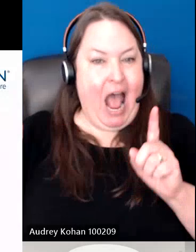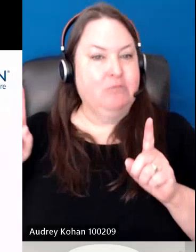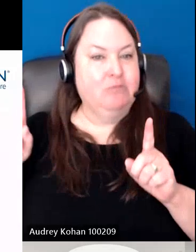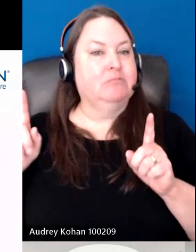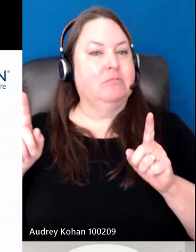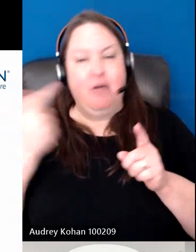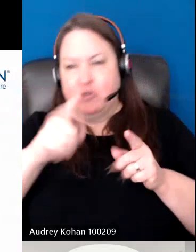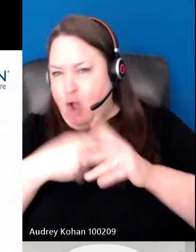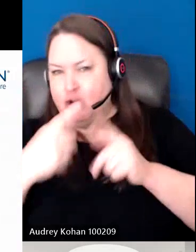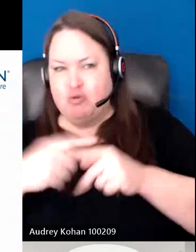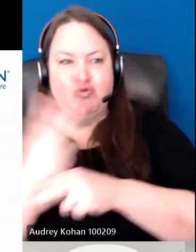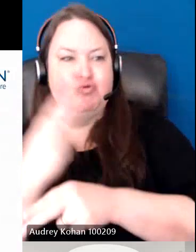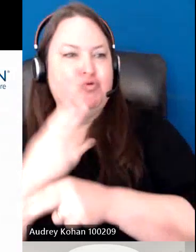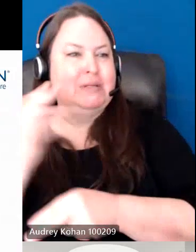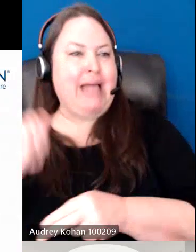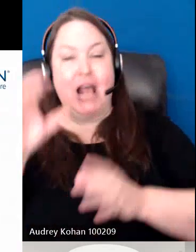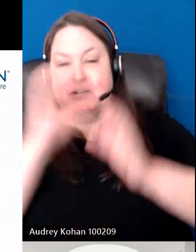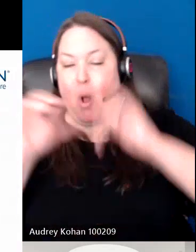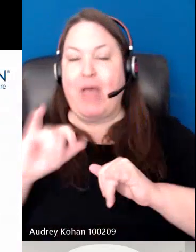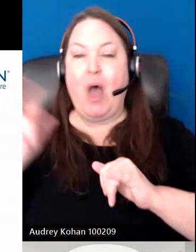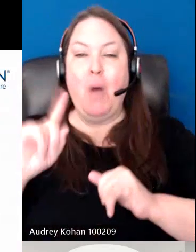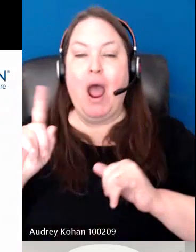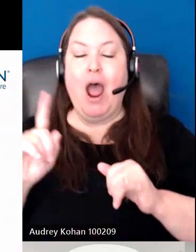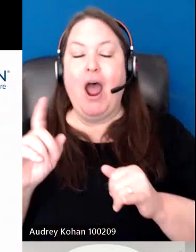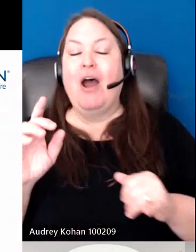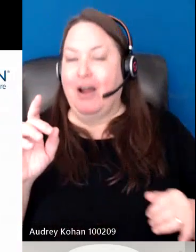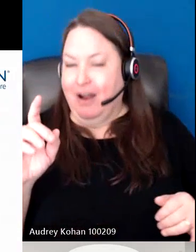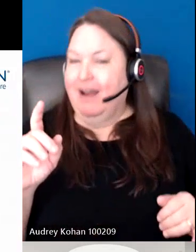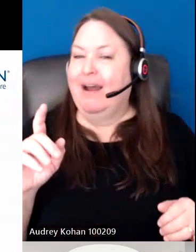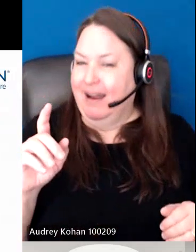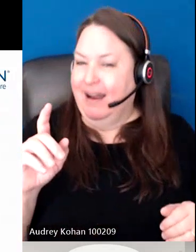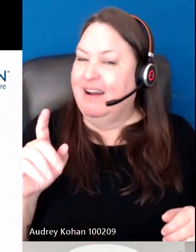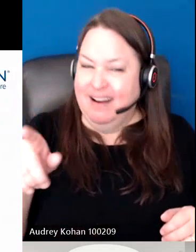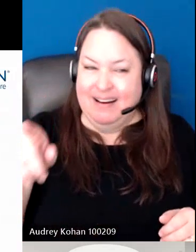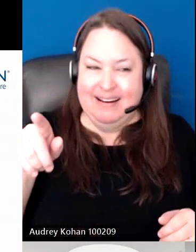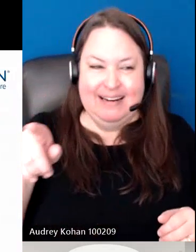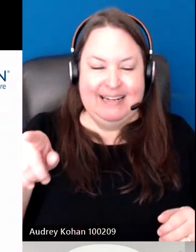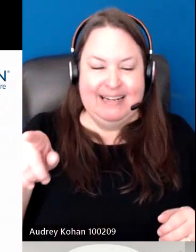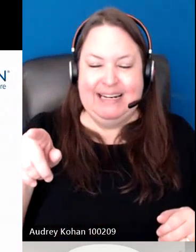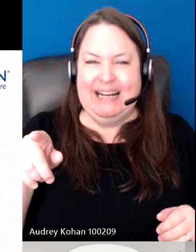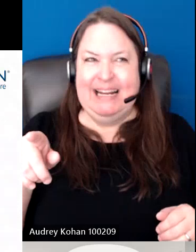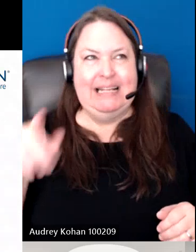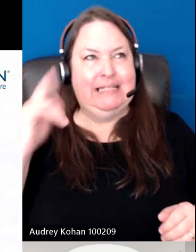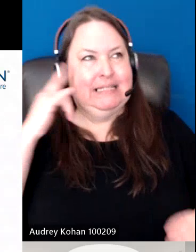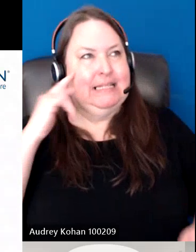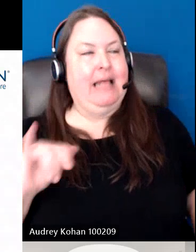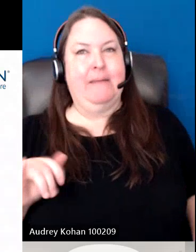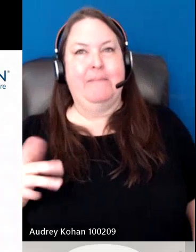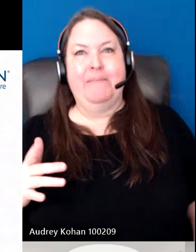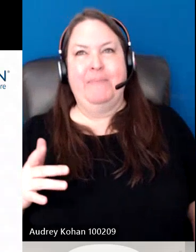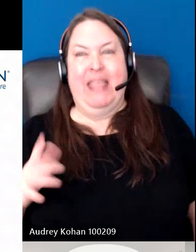using it exploring it um and it it's it's as if you know it was the invention of the internet or